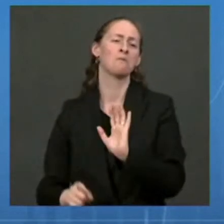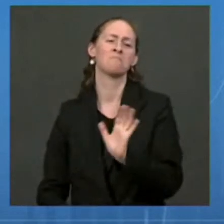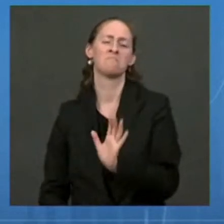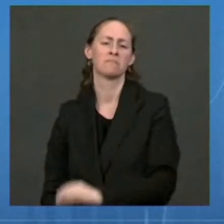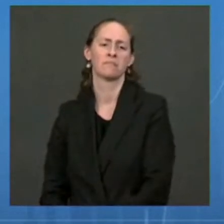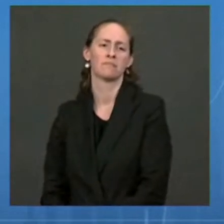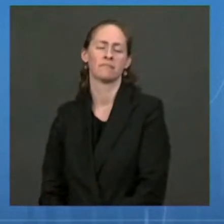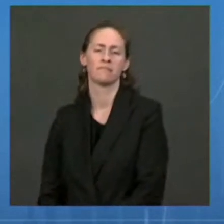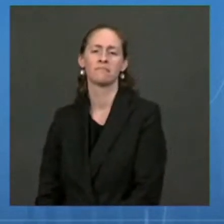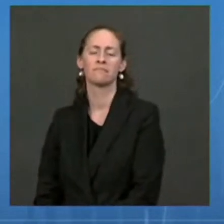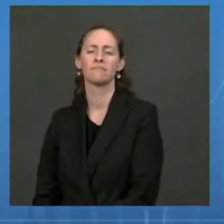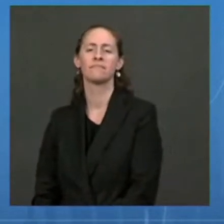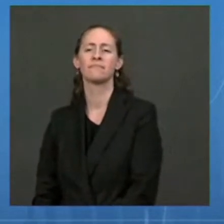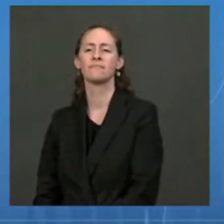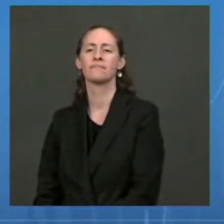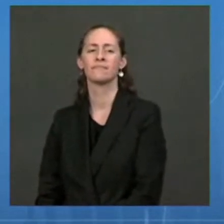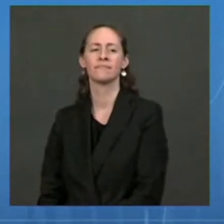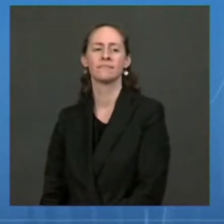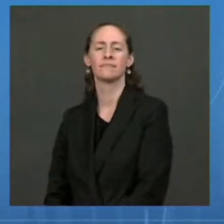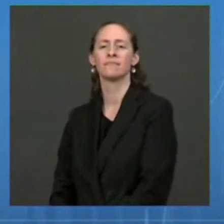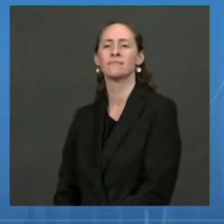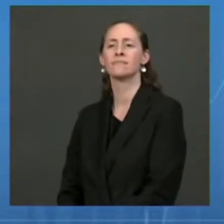T PEOPLE VACCINATED AND PROTECTED, NOT TO PUNISH THEM. WE DO NOT EXPECT ANY